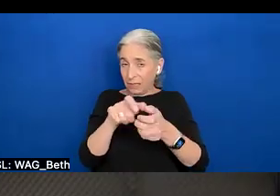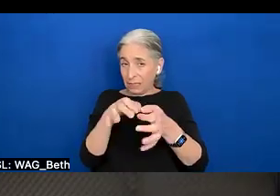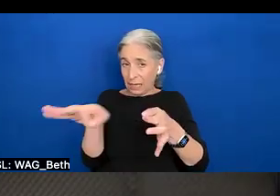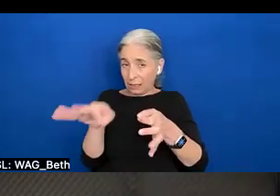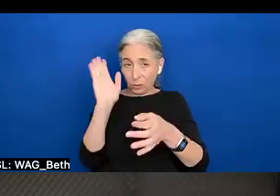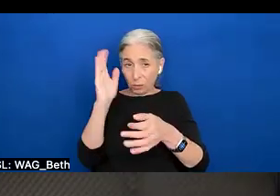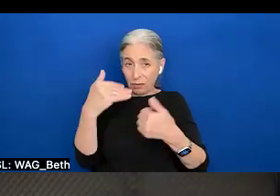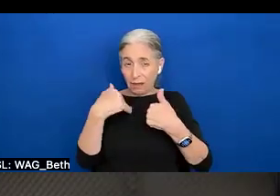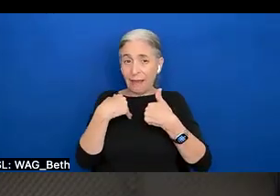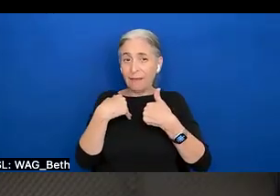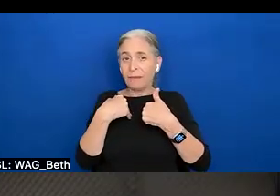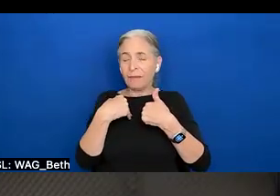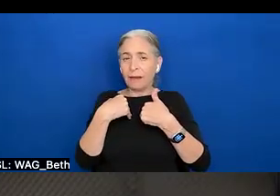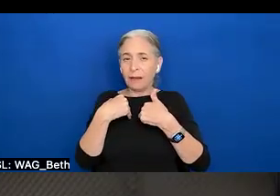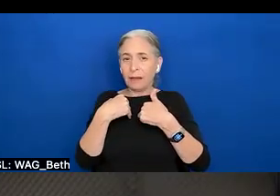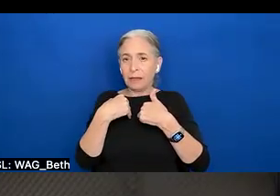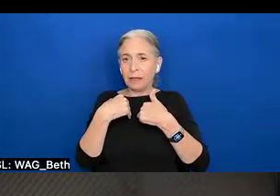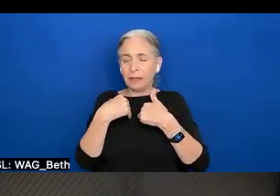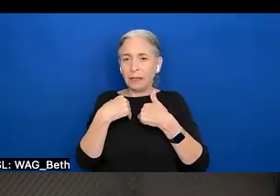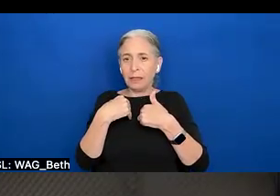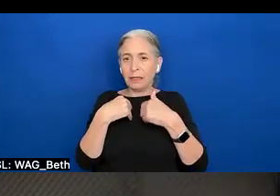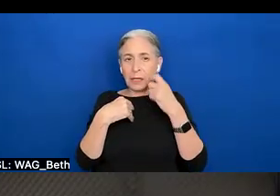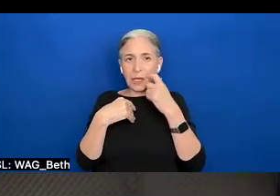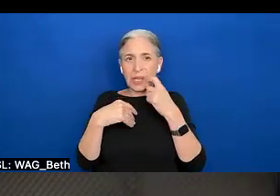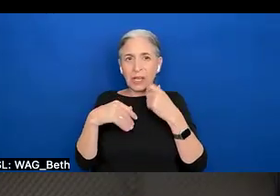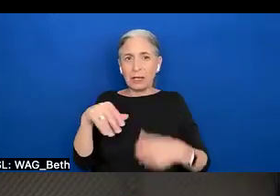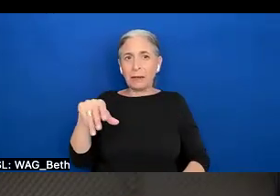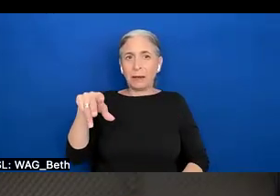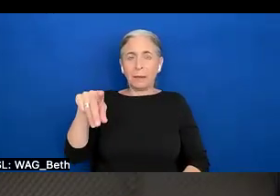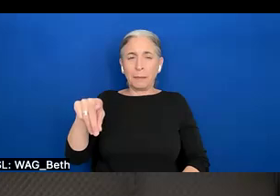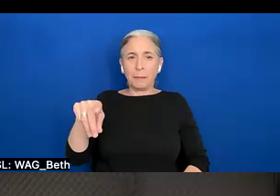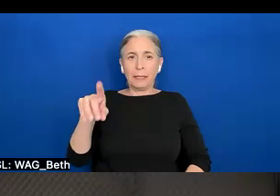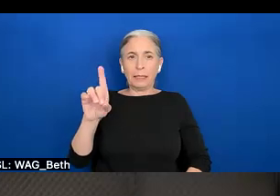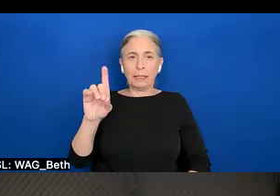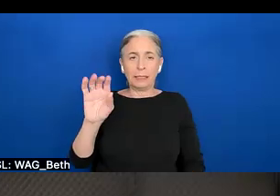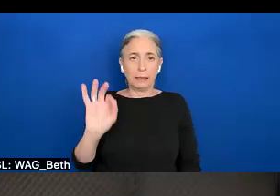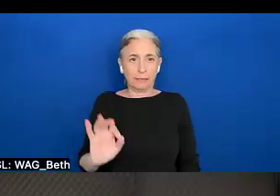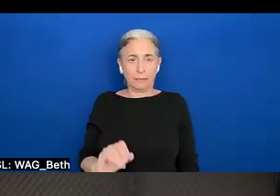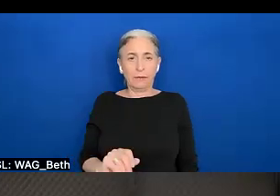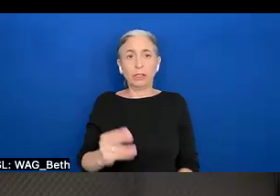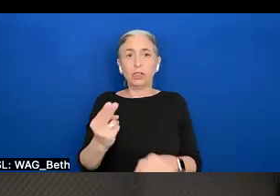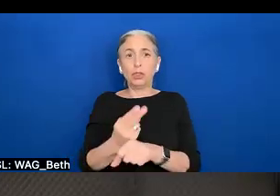have in the PDF. And this is done using a paragraph style.